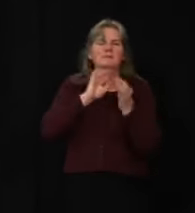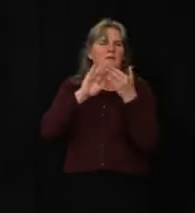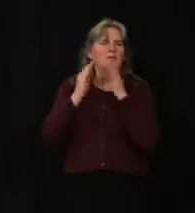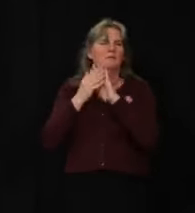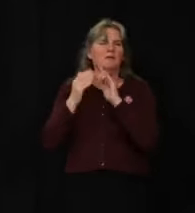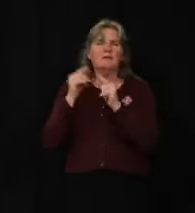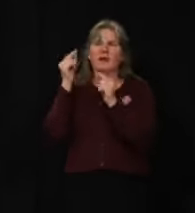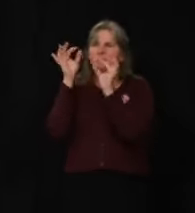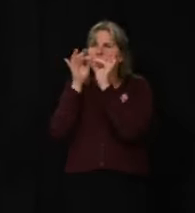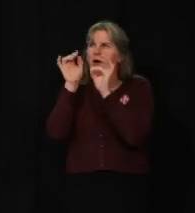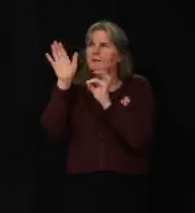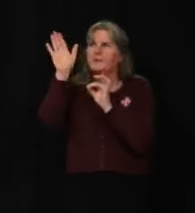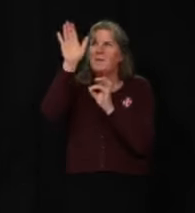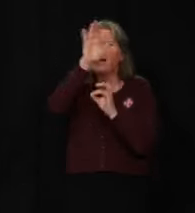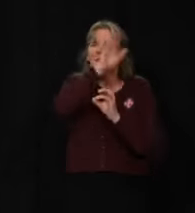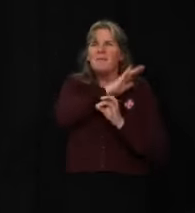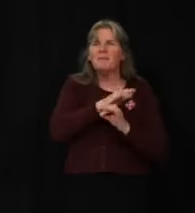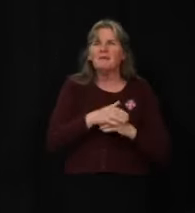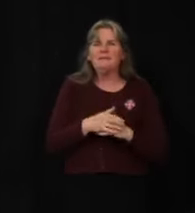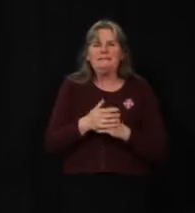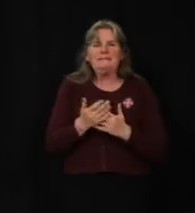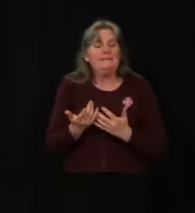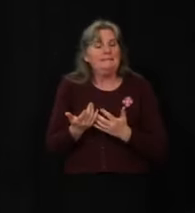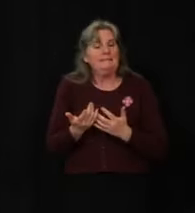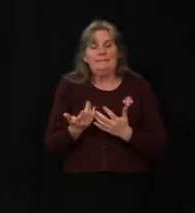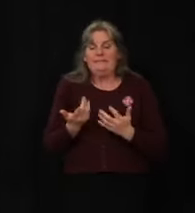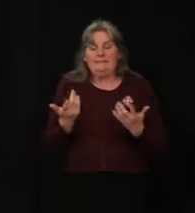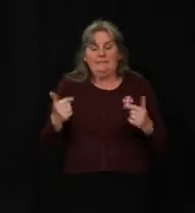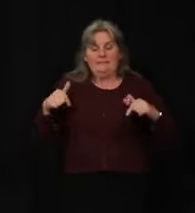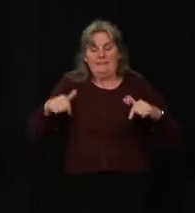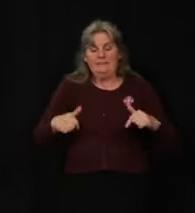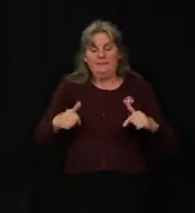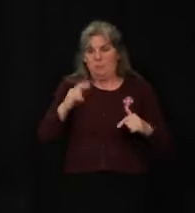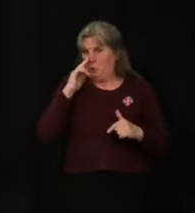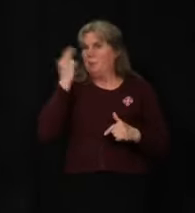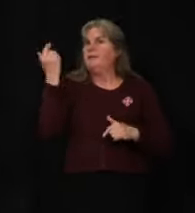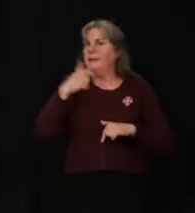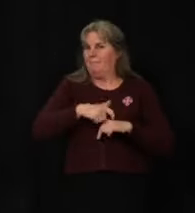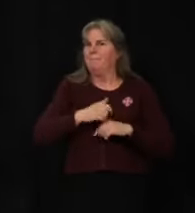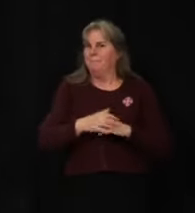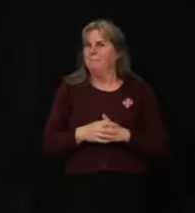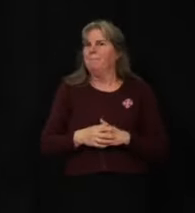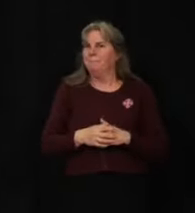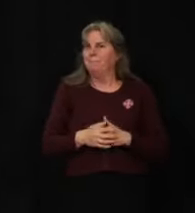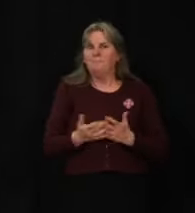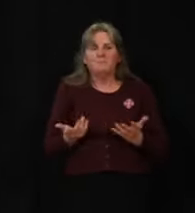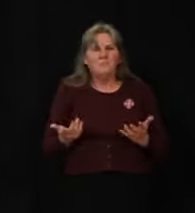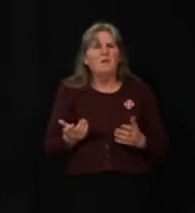and in the fall, we will also absolutely have the opportunity for the critics to do their job